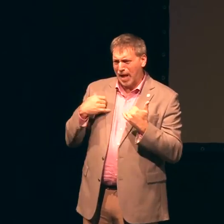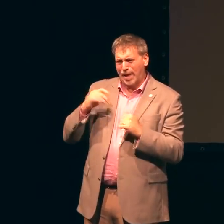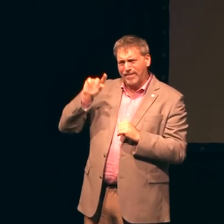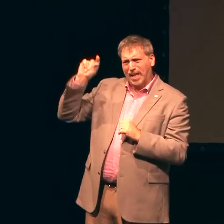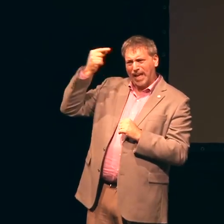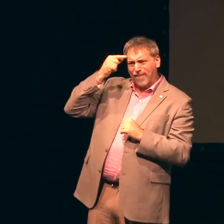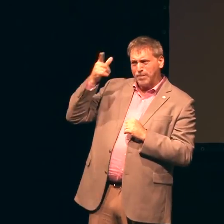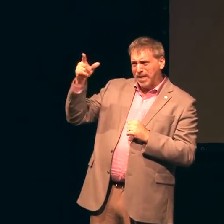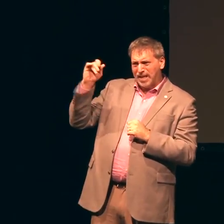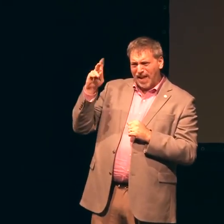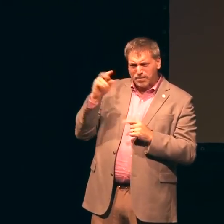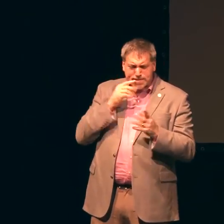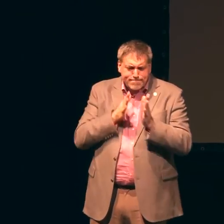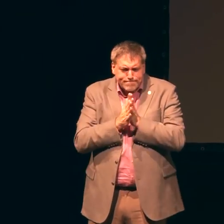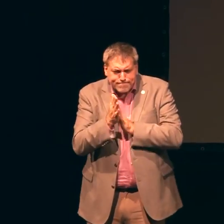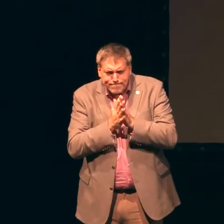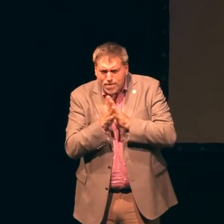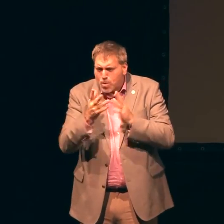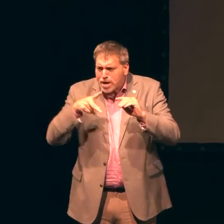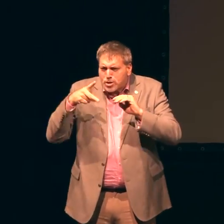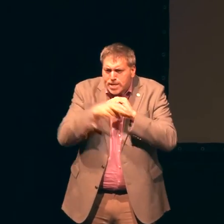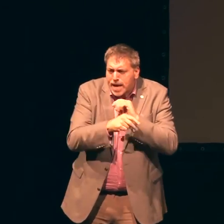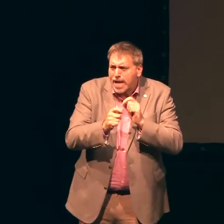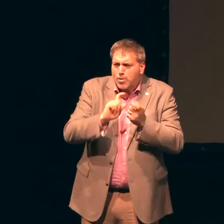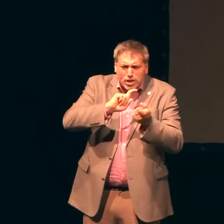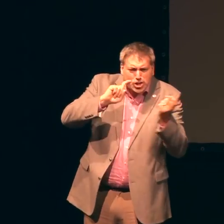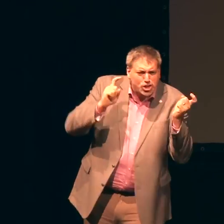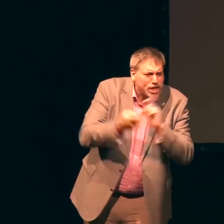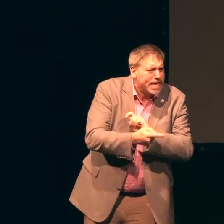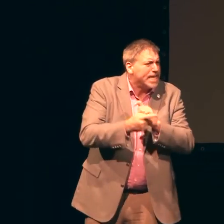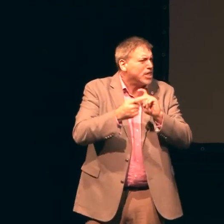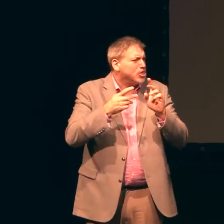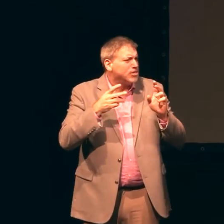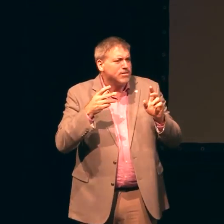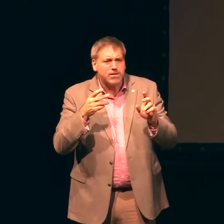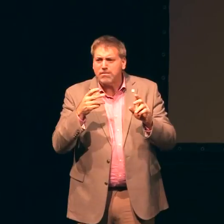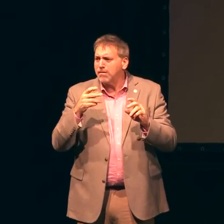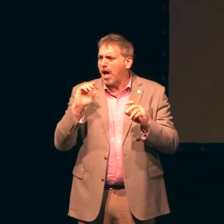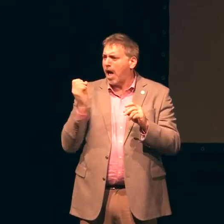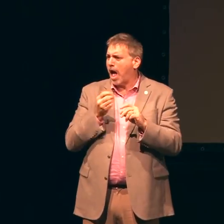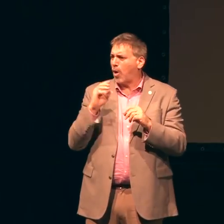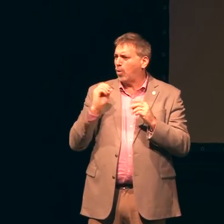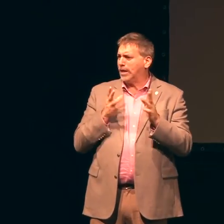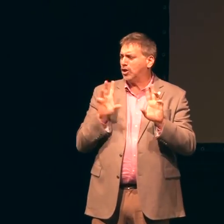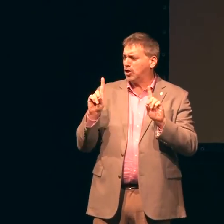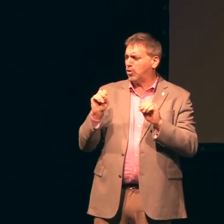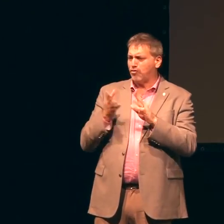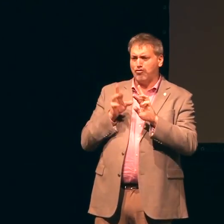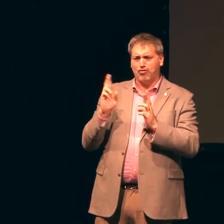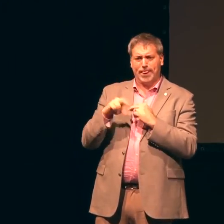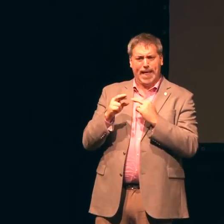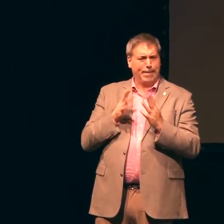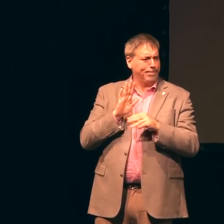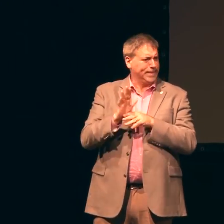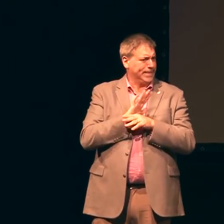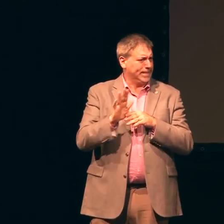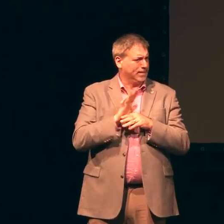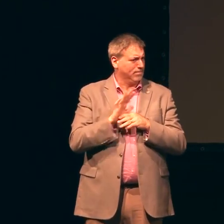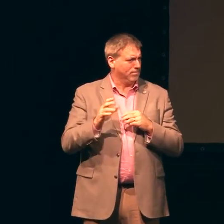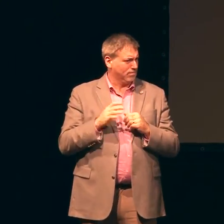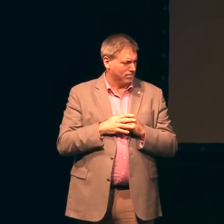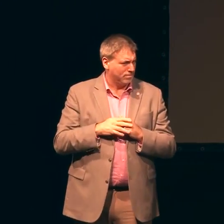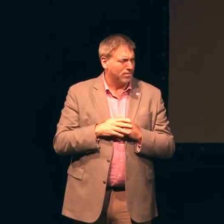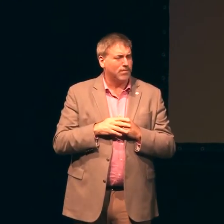cherish our relay services. The government looks to cut and change and change the relay